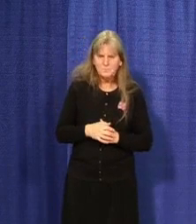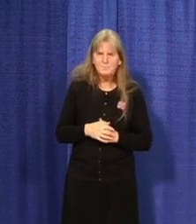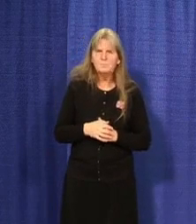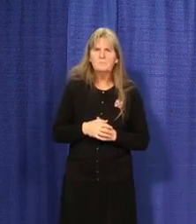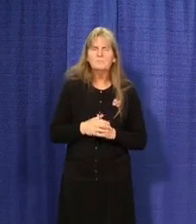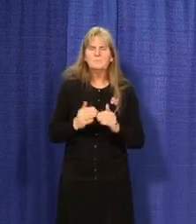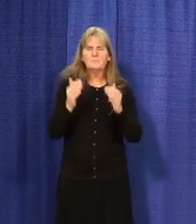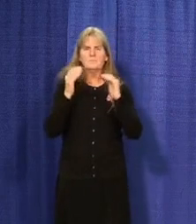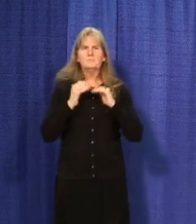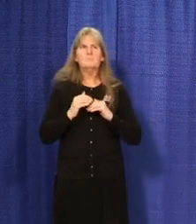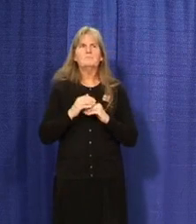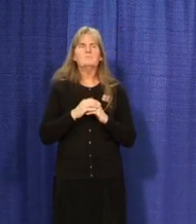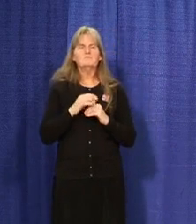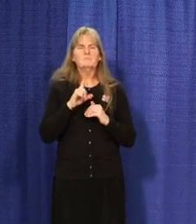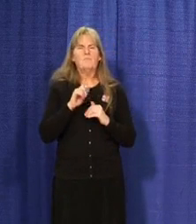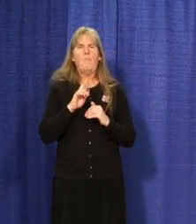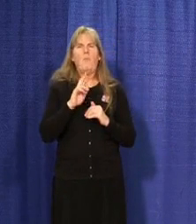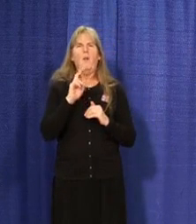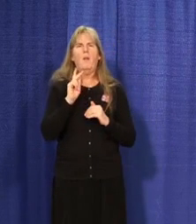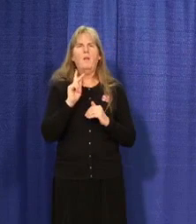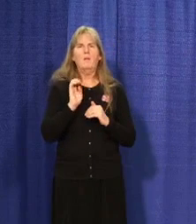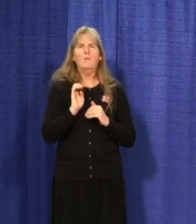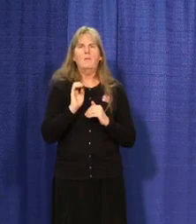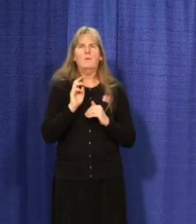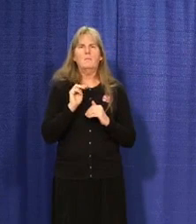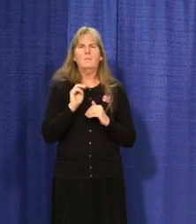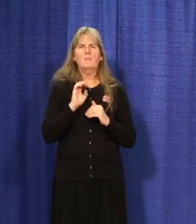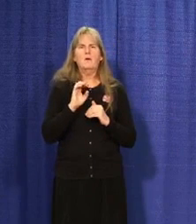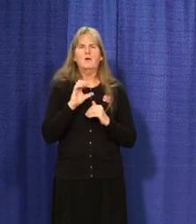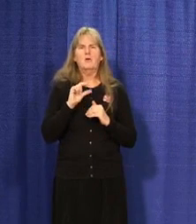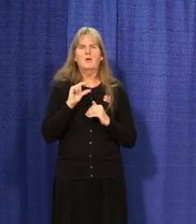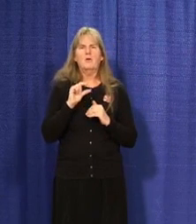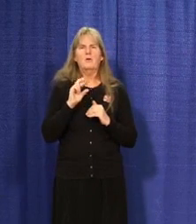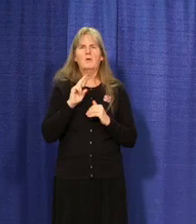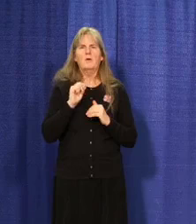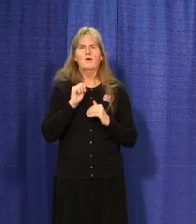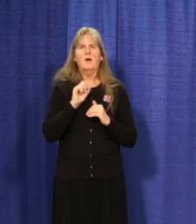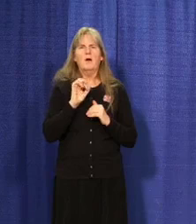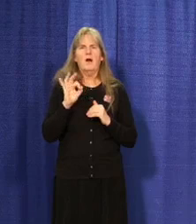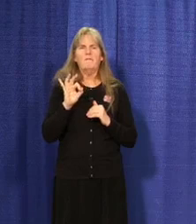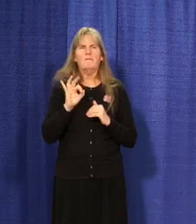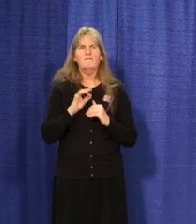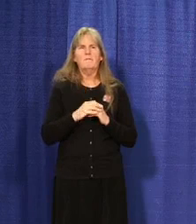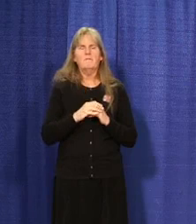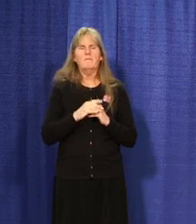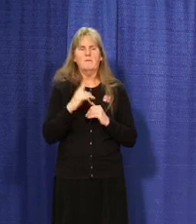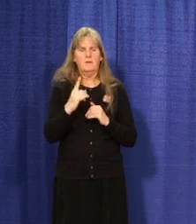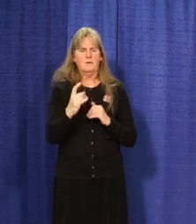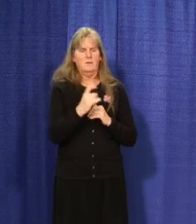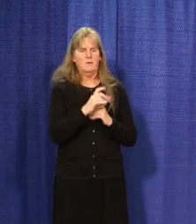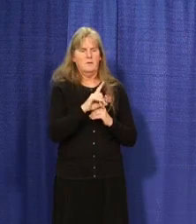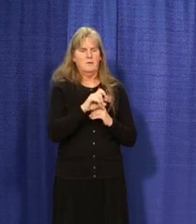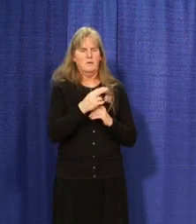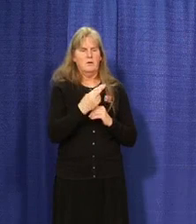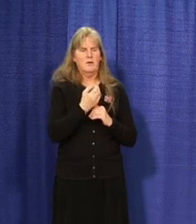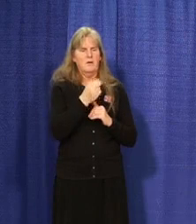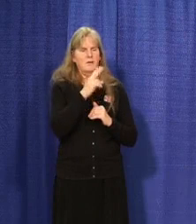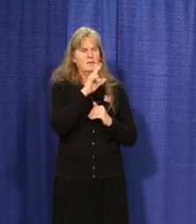Luke McGrath? Reporter: I have a question for Doctor Hanley.